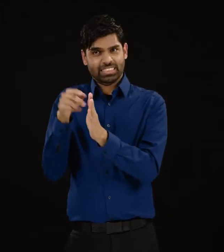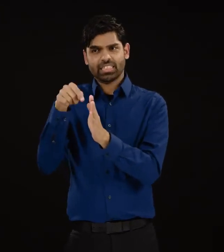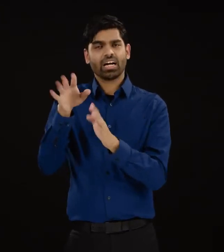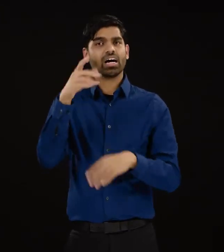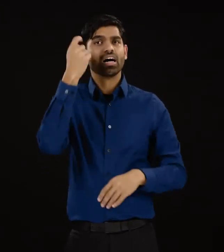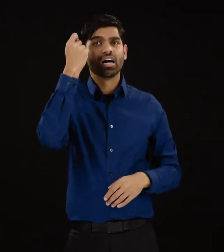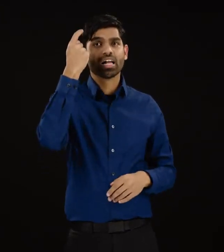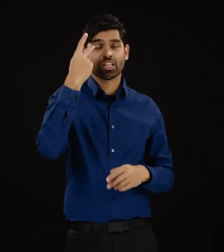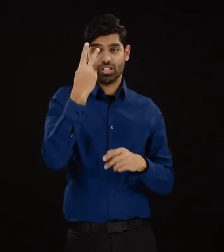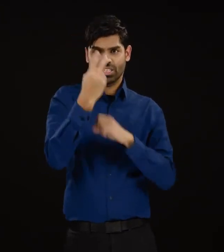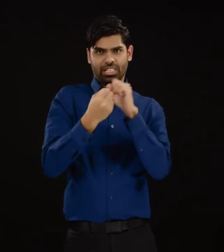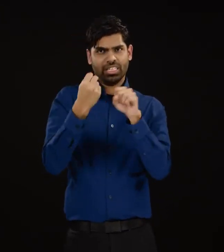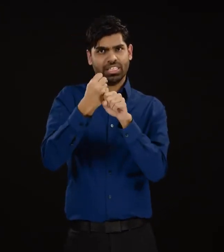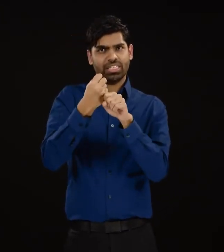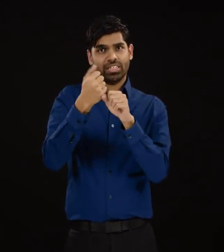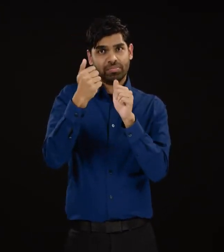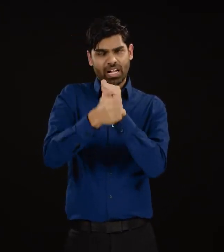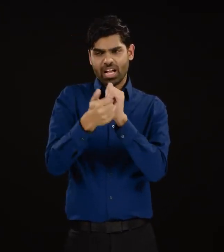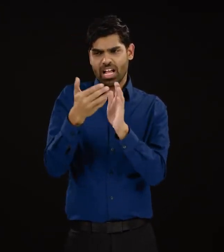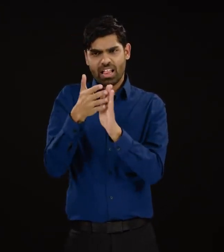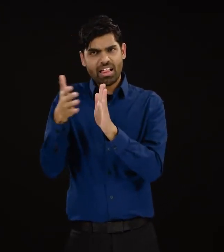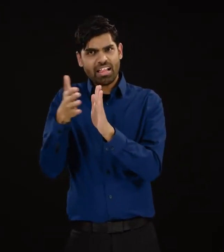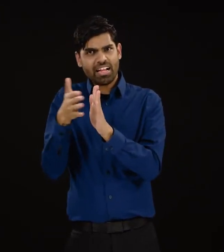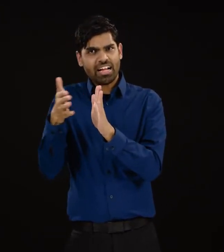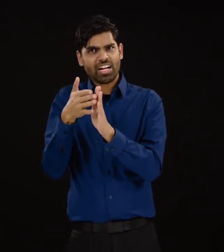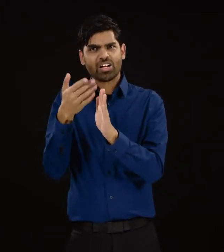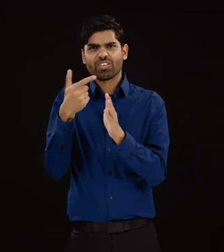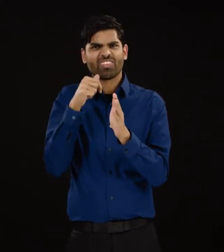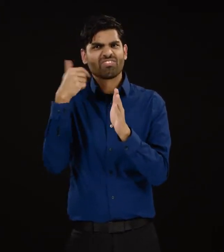to $100 a month for their entire account.